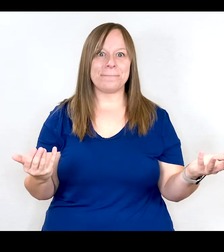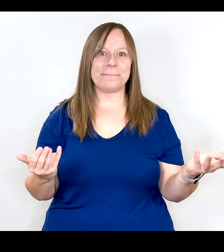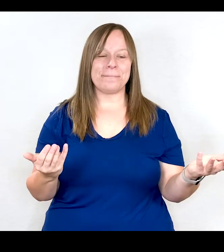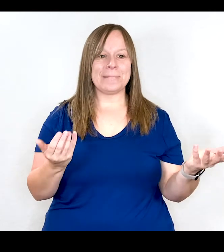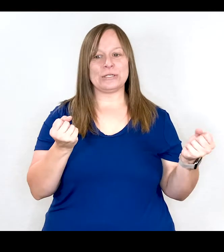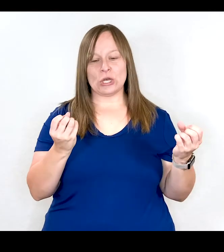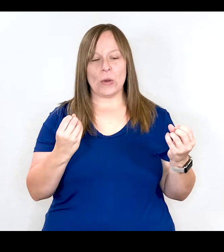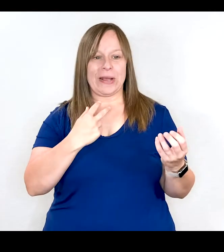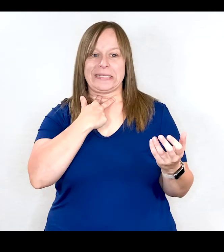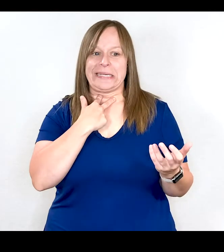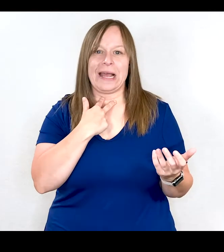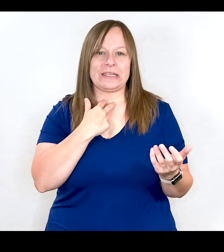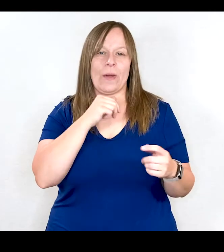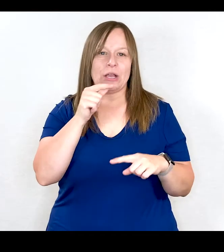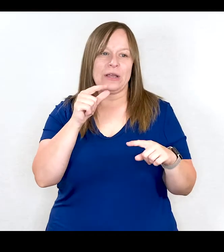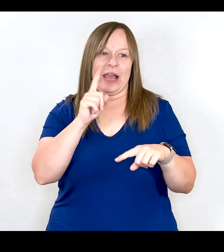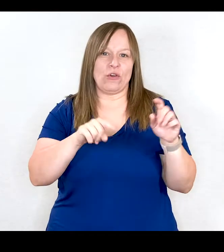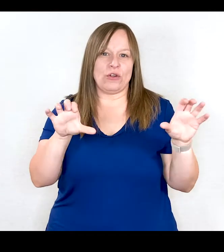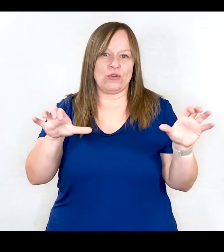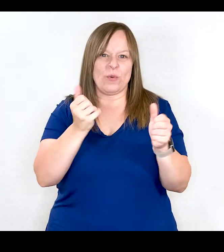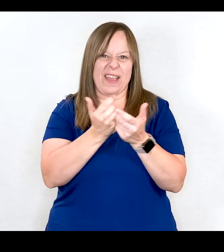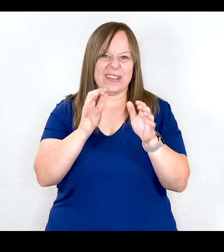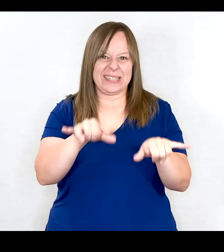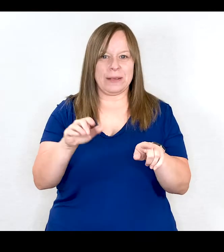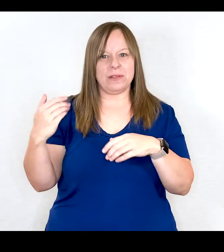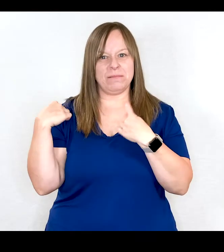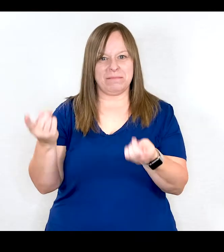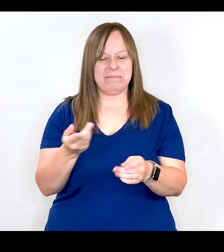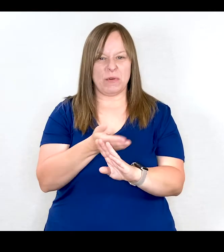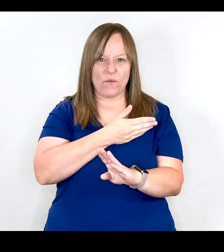The paratransit system only operates within 3/4 of a mile of a fixed bus route.